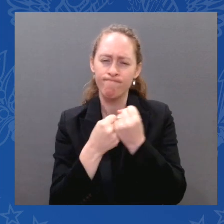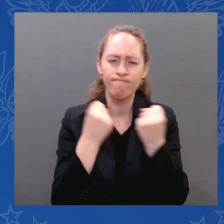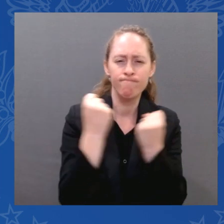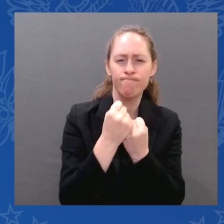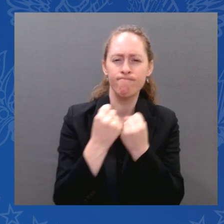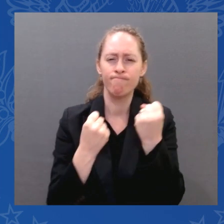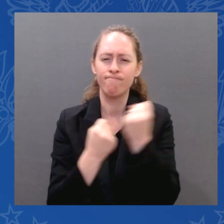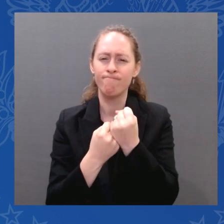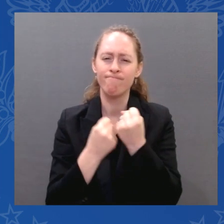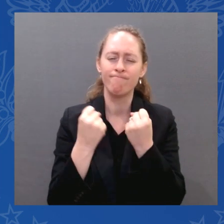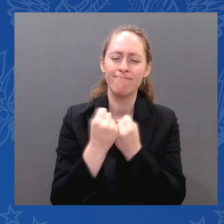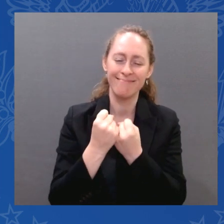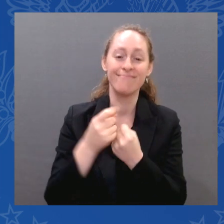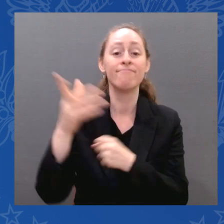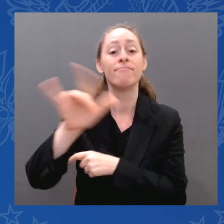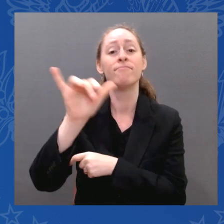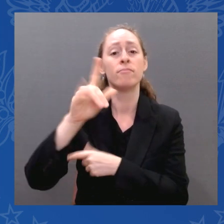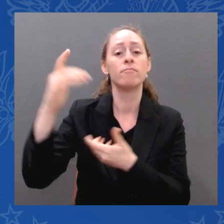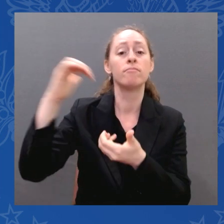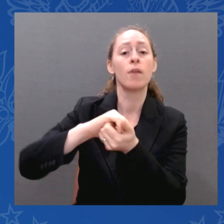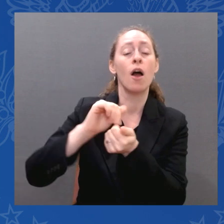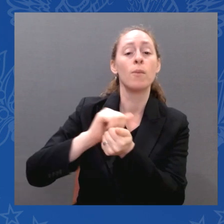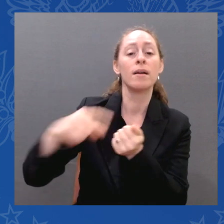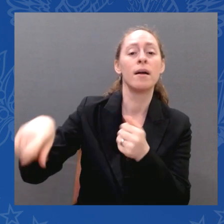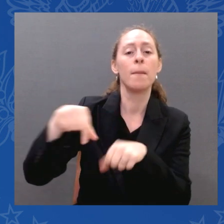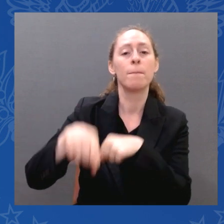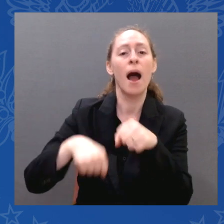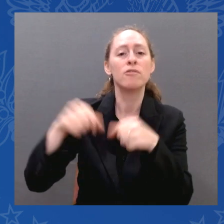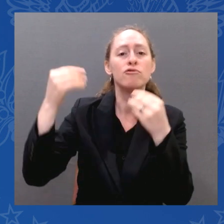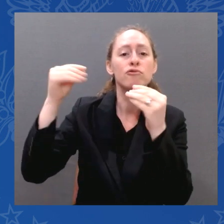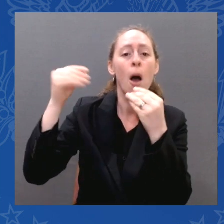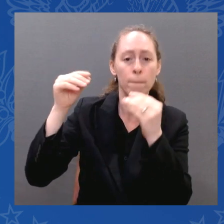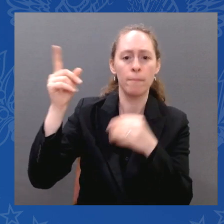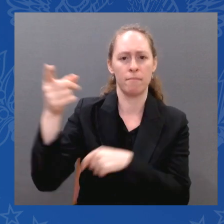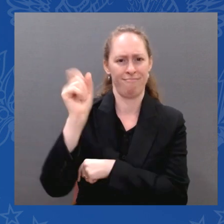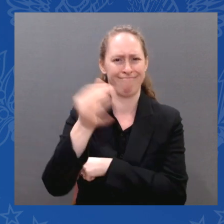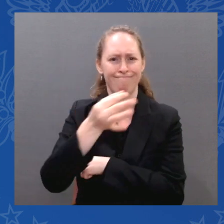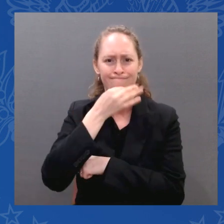They train me on how to ride with confidence. Of course, I fell several times.